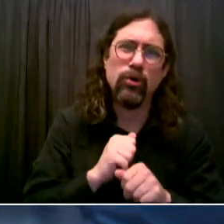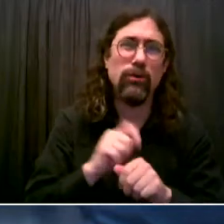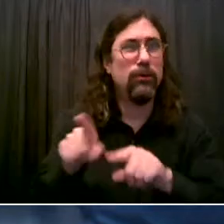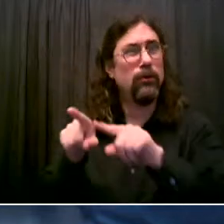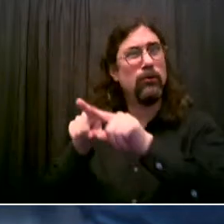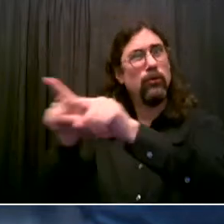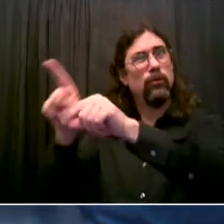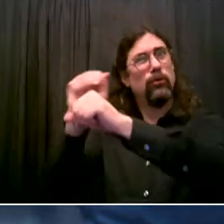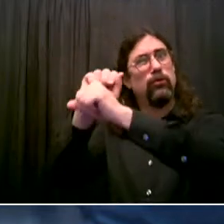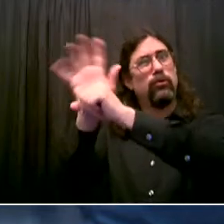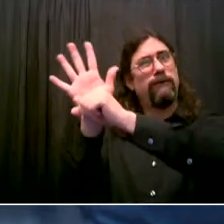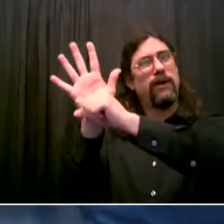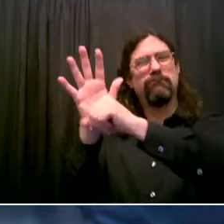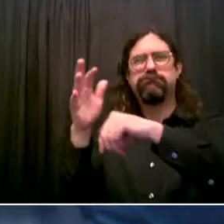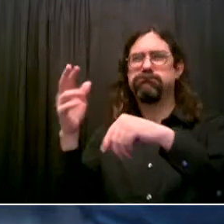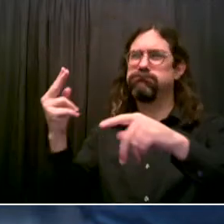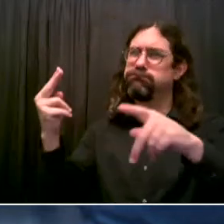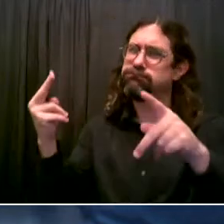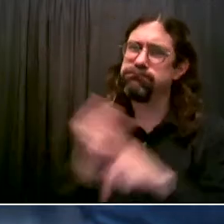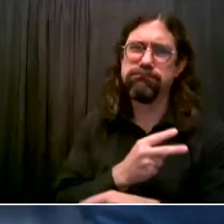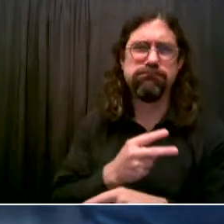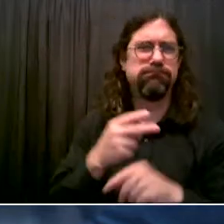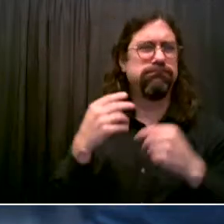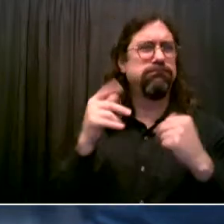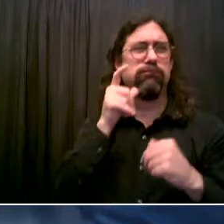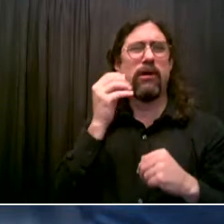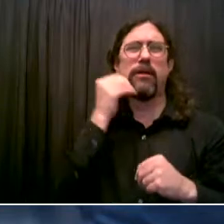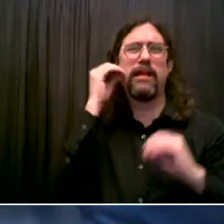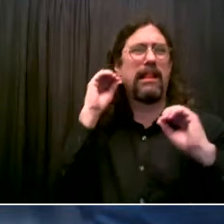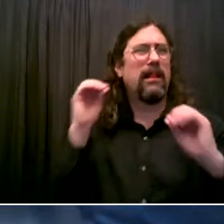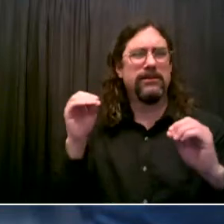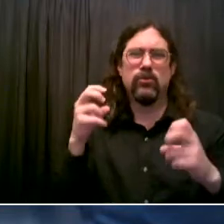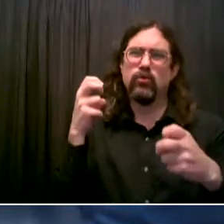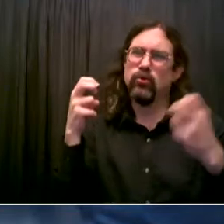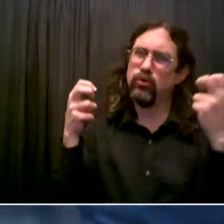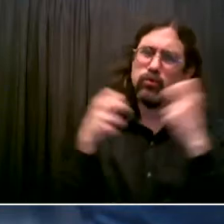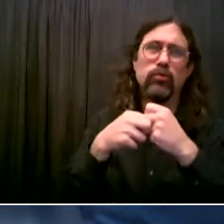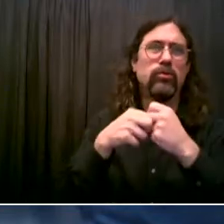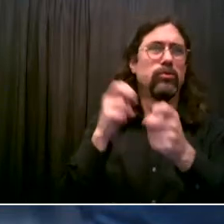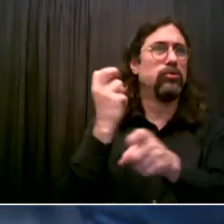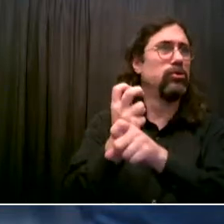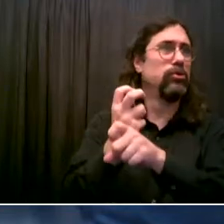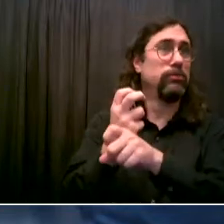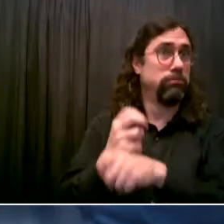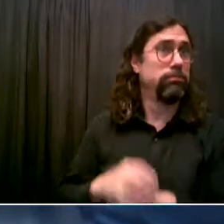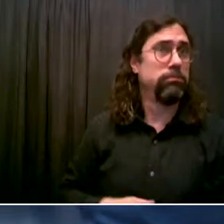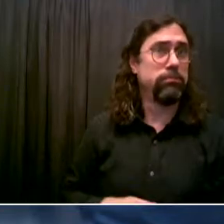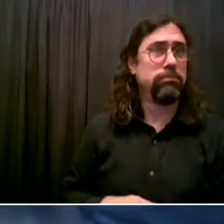DURING THE PANDEMIC. WHAT IS INTERESTING IS THAT